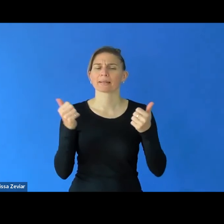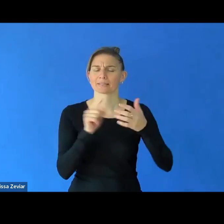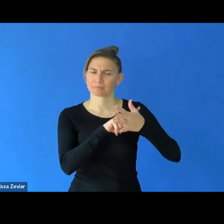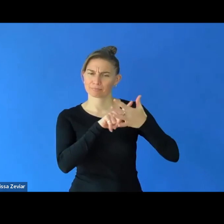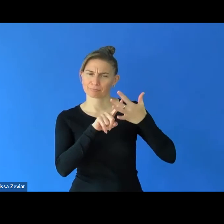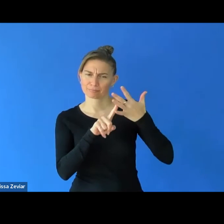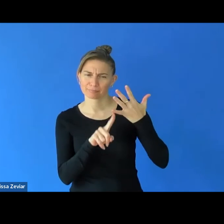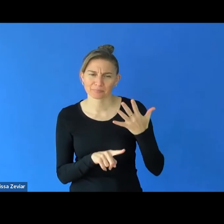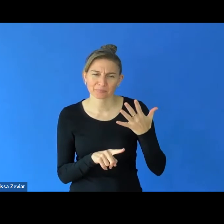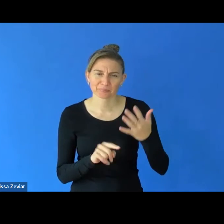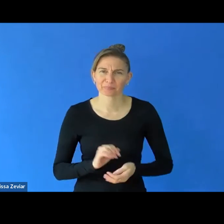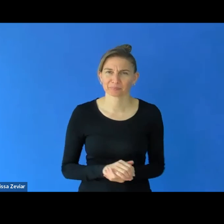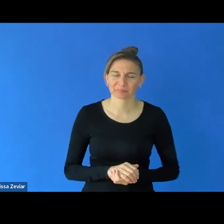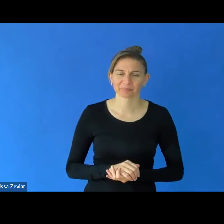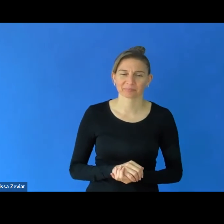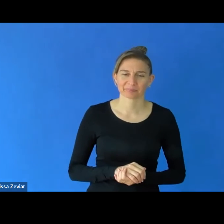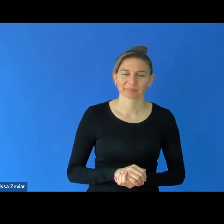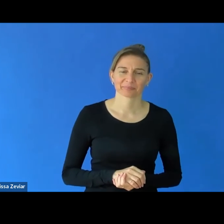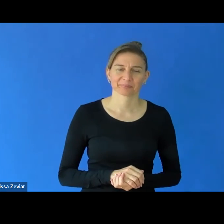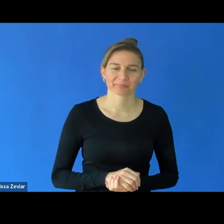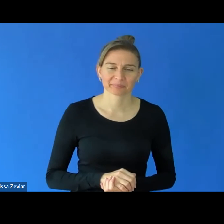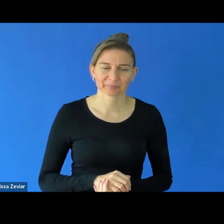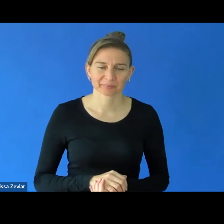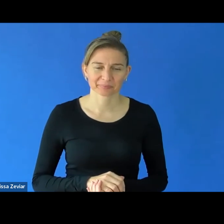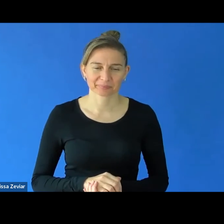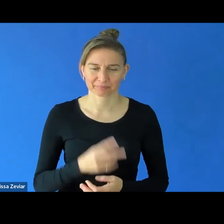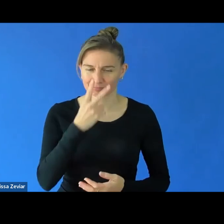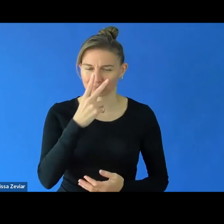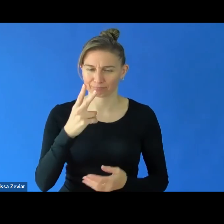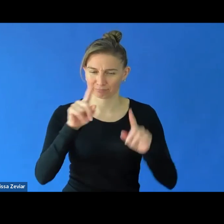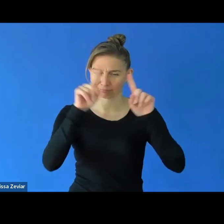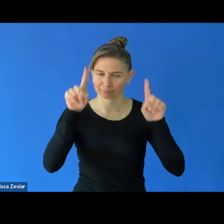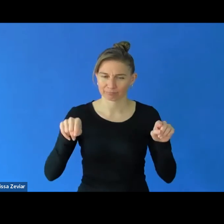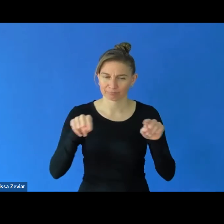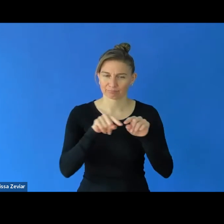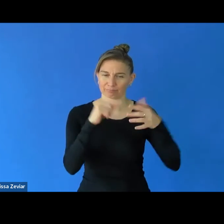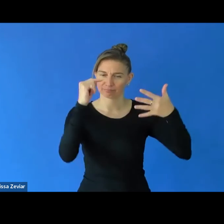new career journeys, pathways to career success, the right tools for the job.